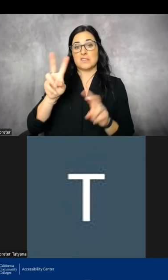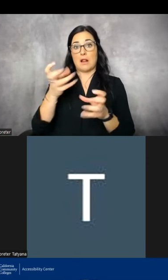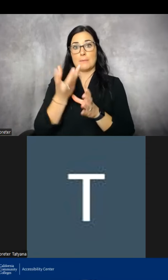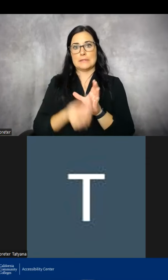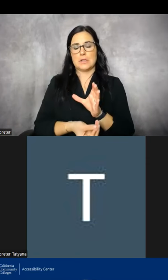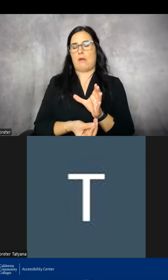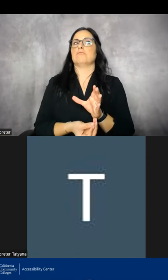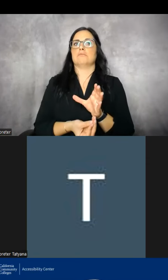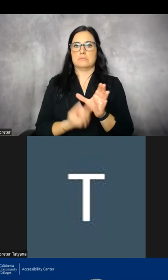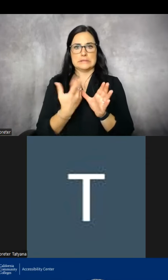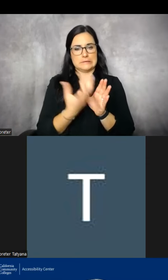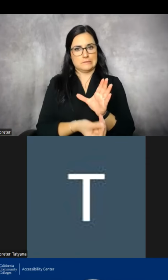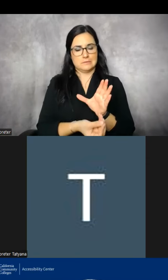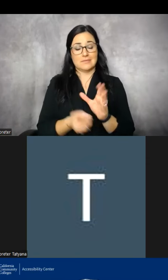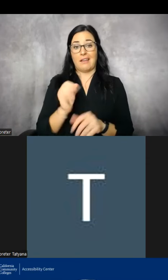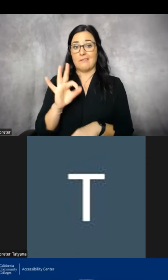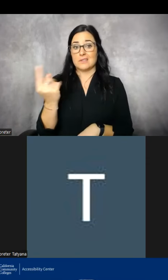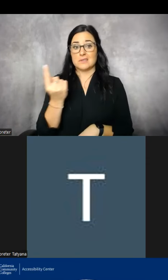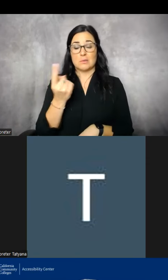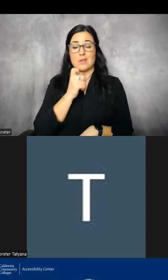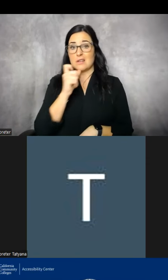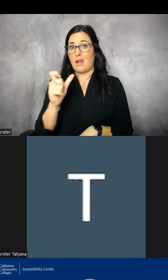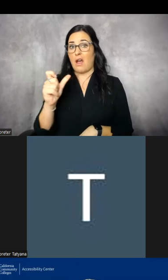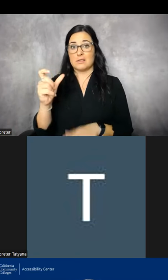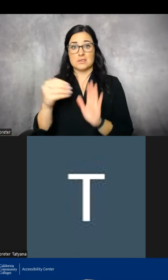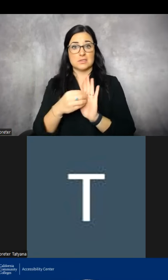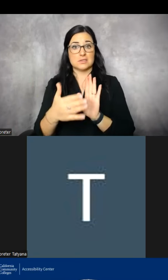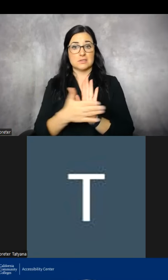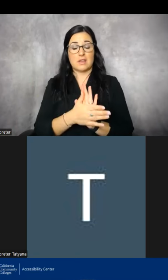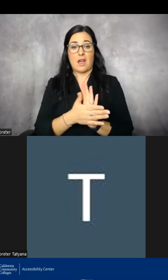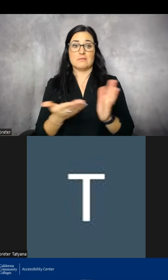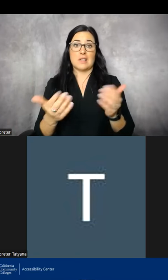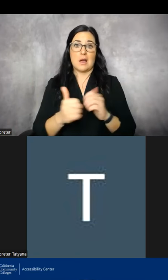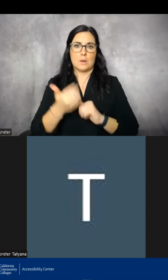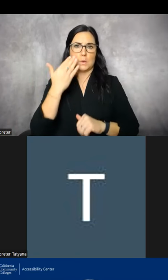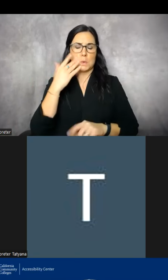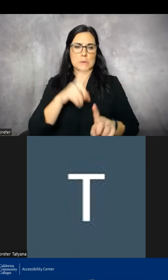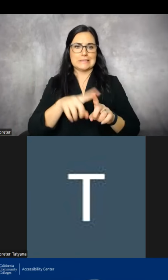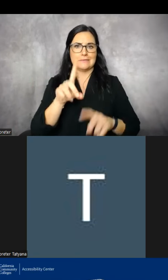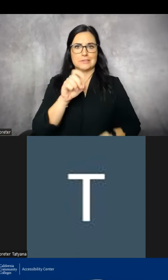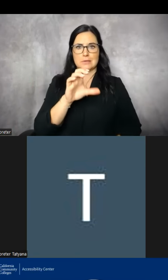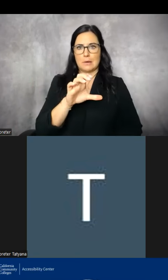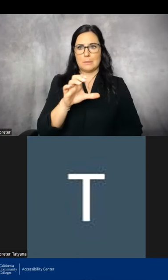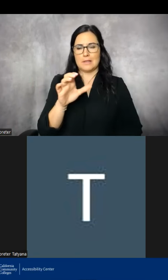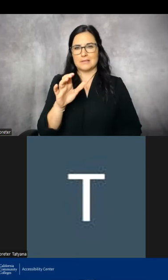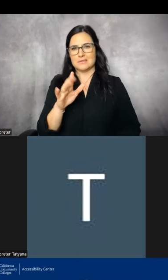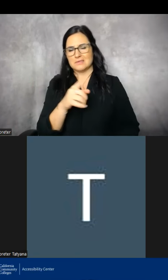If someone is not sighted they cannot distinguish documents without a title, it's like boxes without labels.